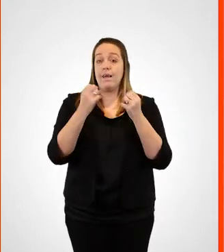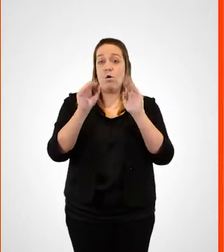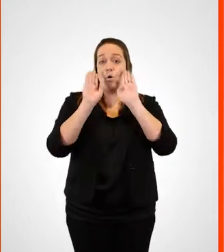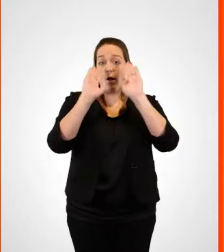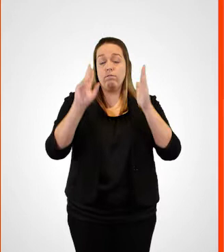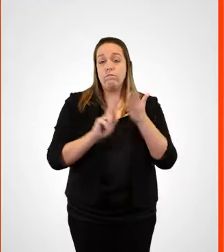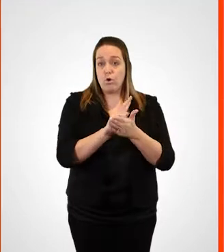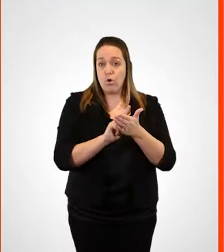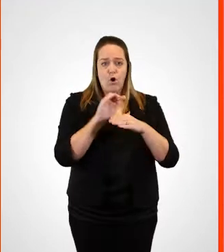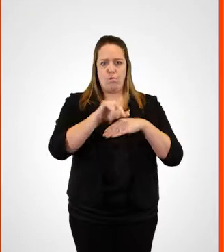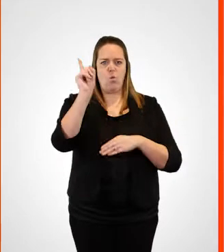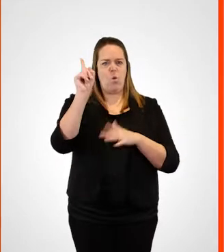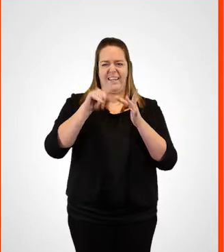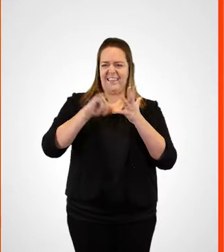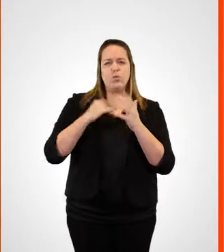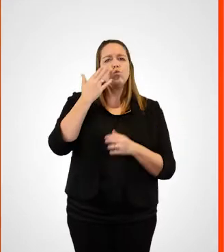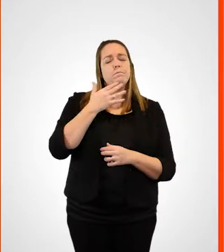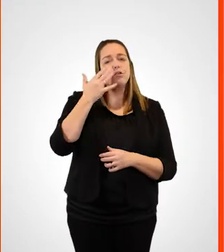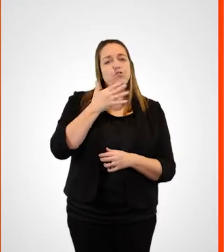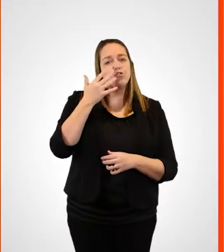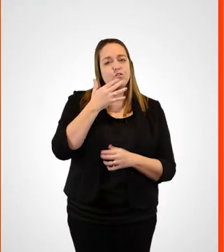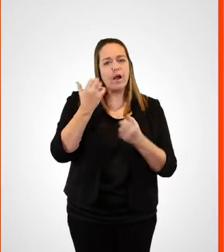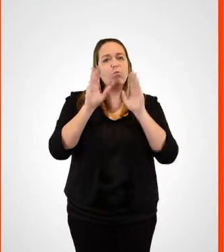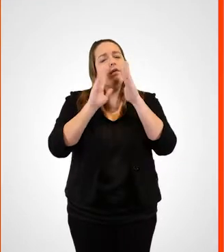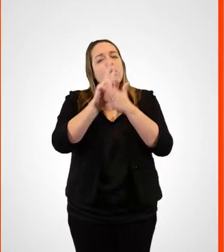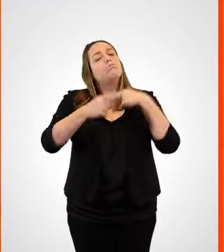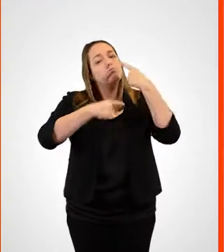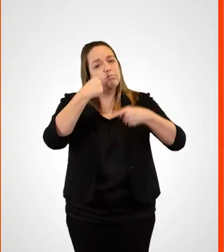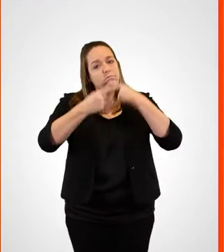about what cued speech is and how it is used.